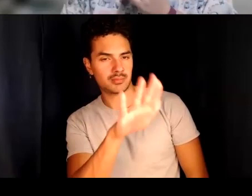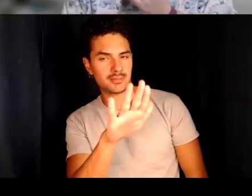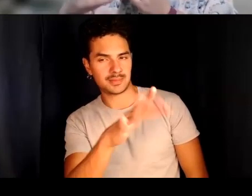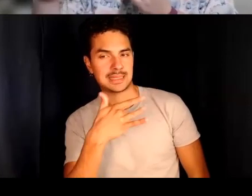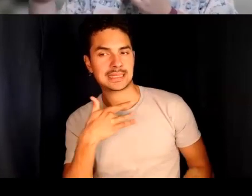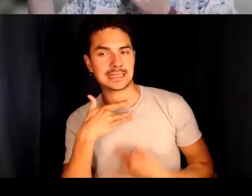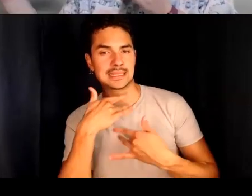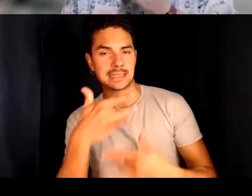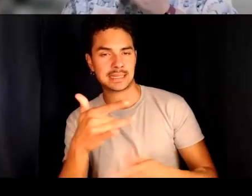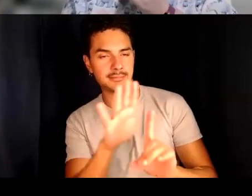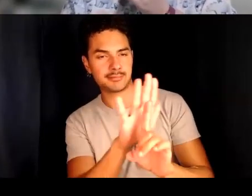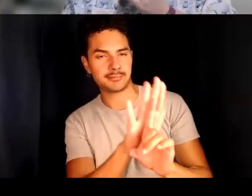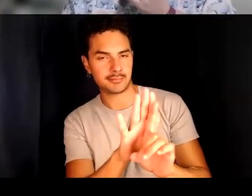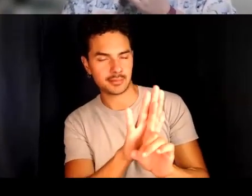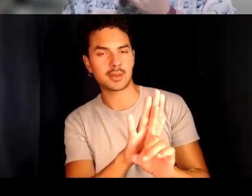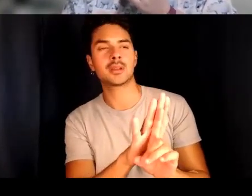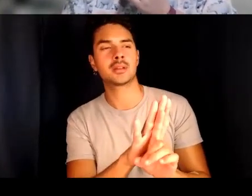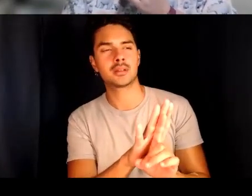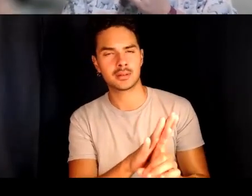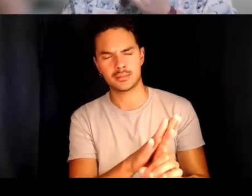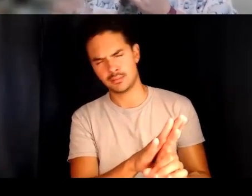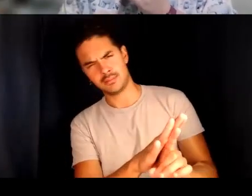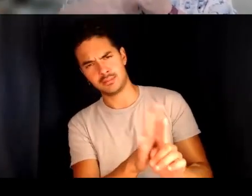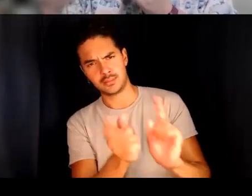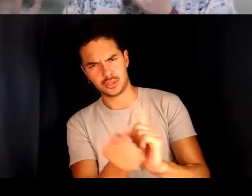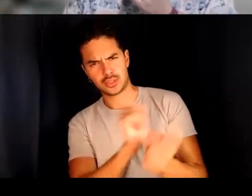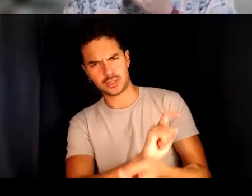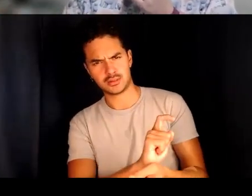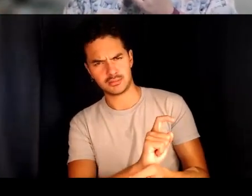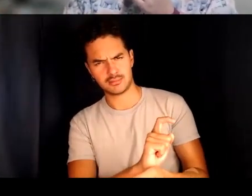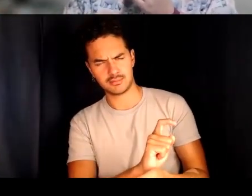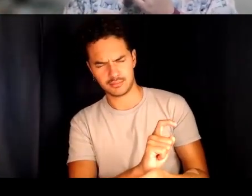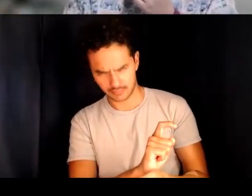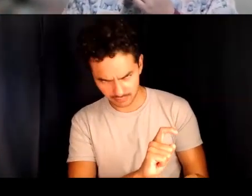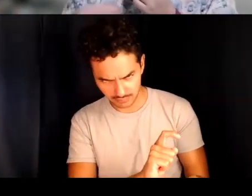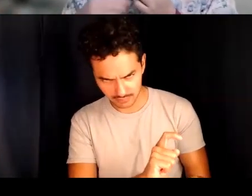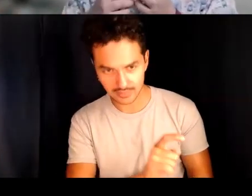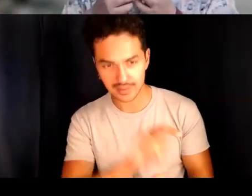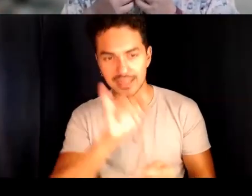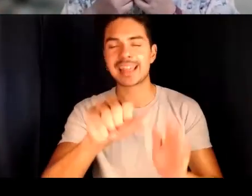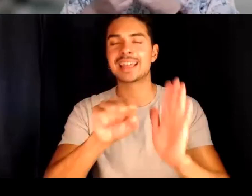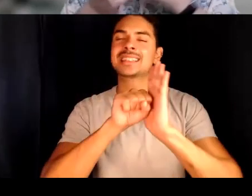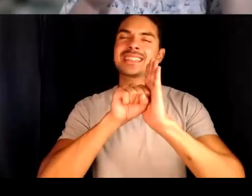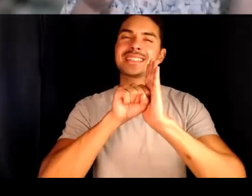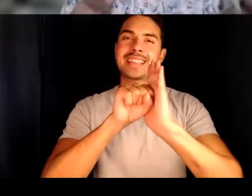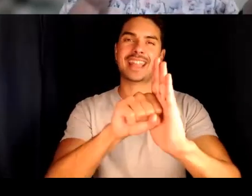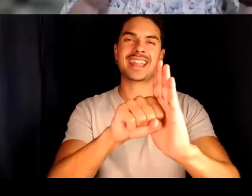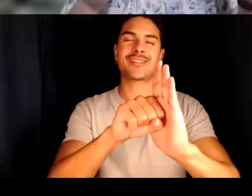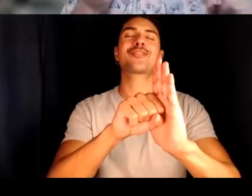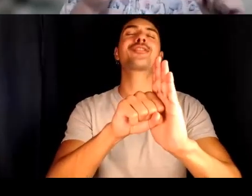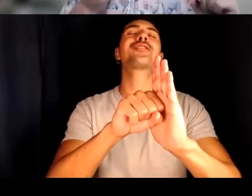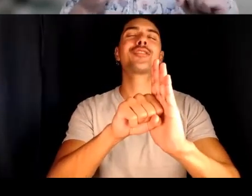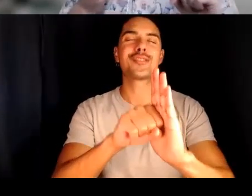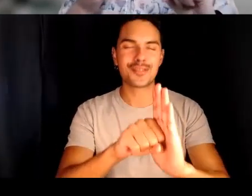you might notice that there's a change, right? And so that could be a sign that somebody is needing more support.